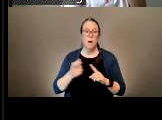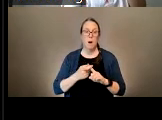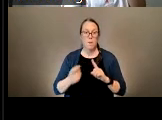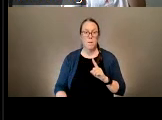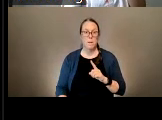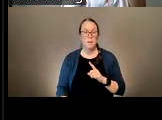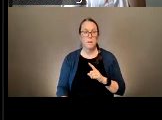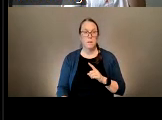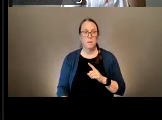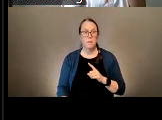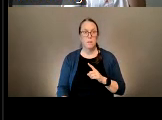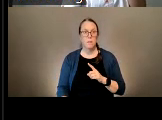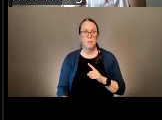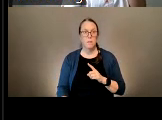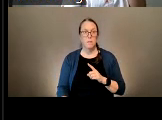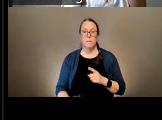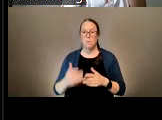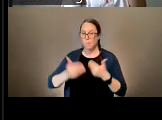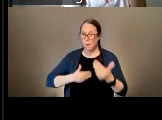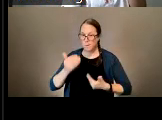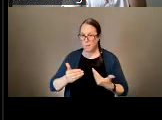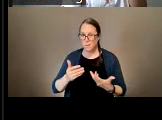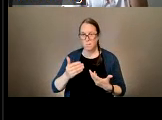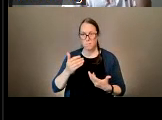Or if there was one platform that worked better.